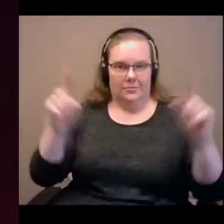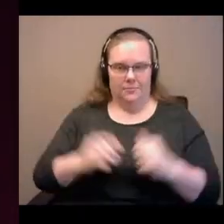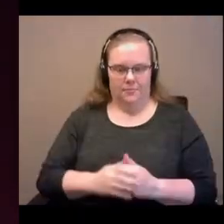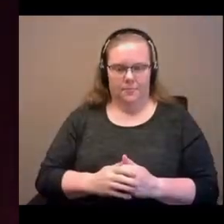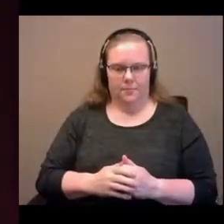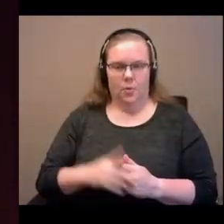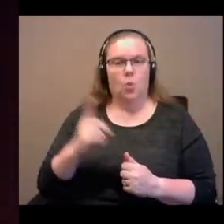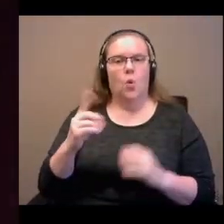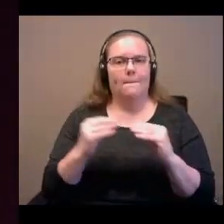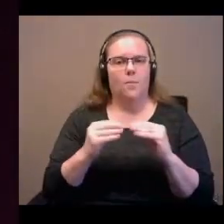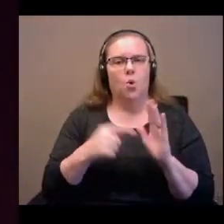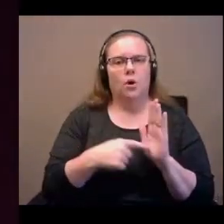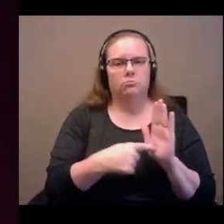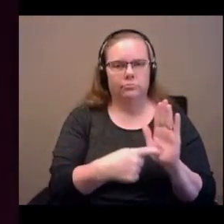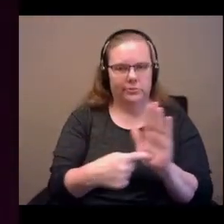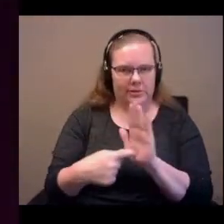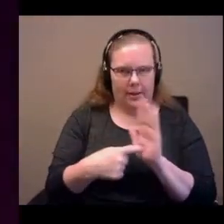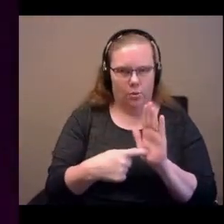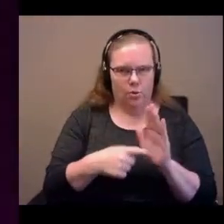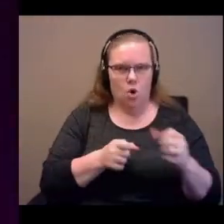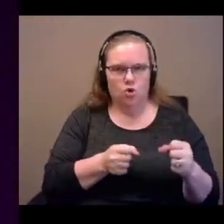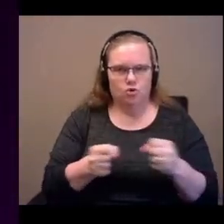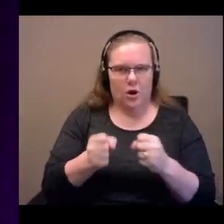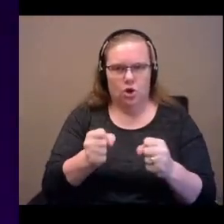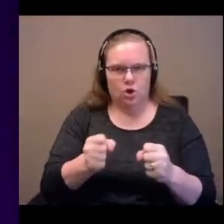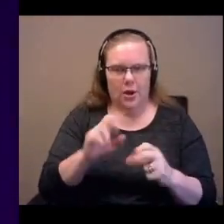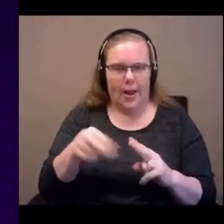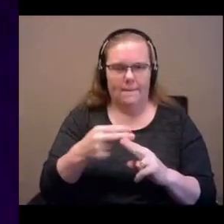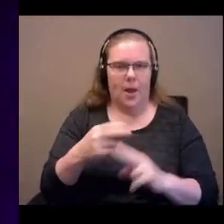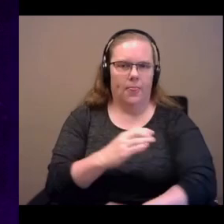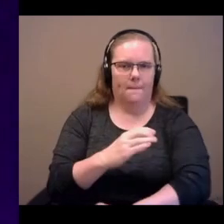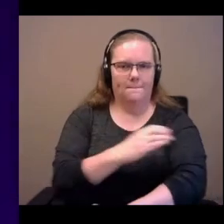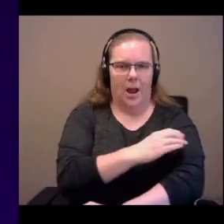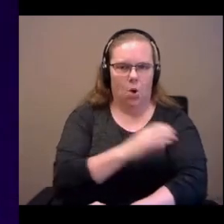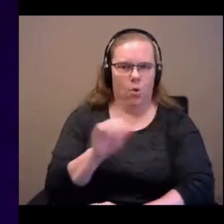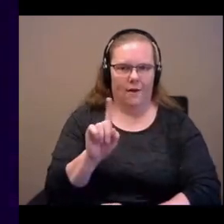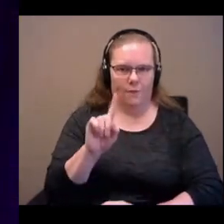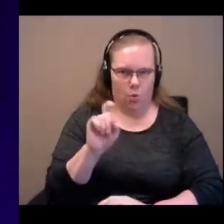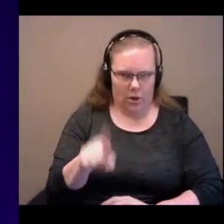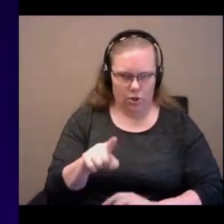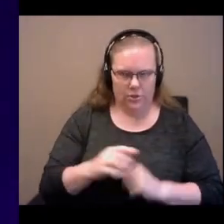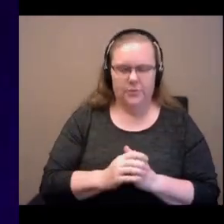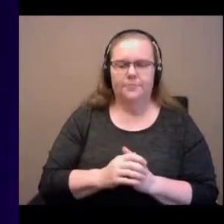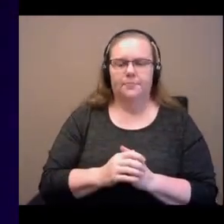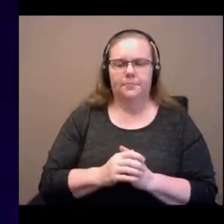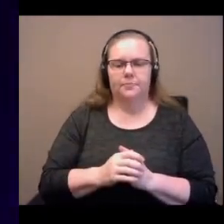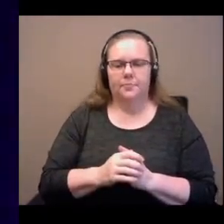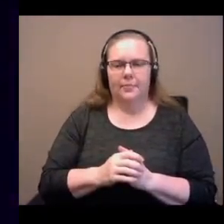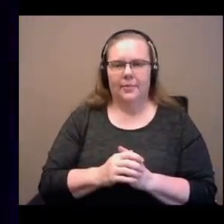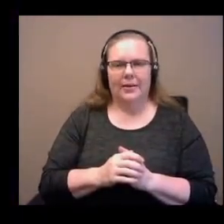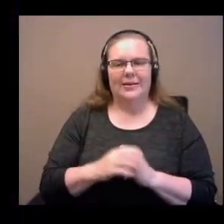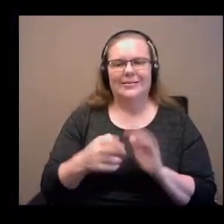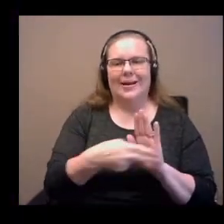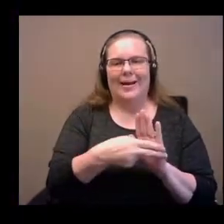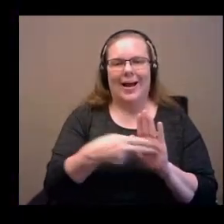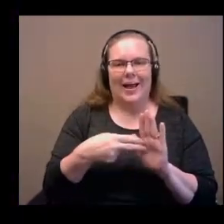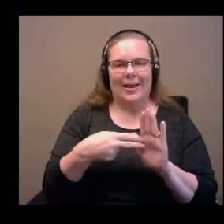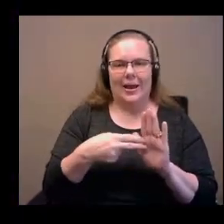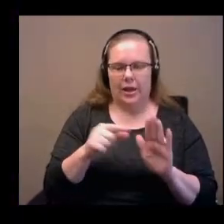one more strategy around the power of questions, and then I’ll give you one more that’s a different one. This one’s called highlighting a gap. And to show you this one, I’m going to show you an